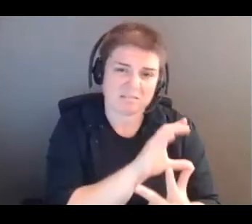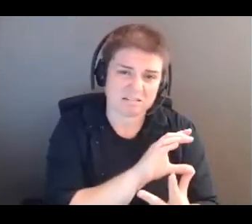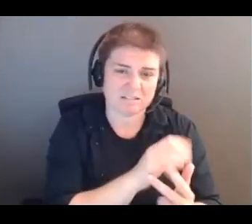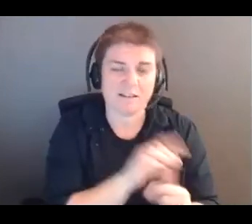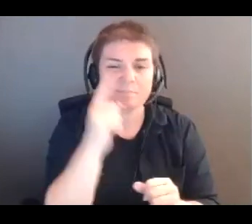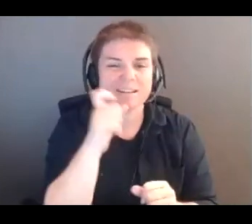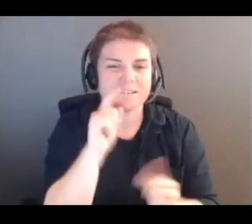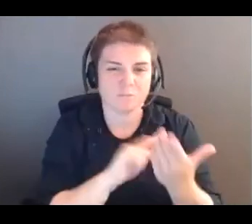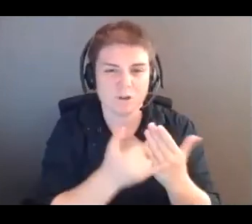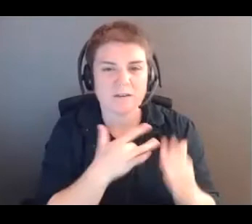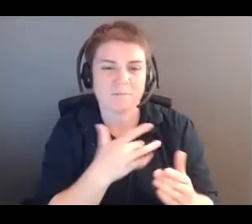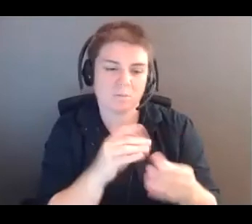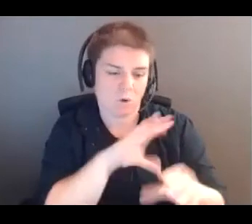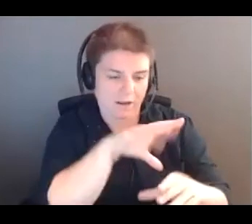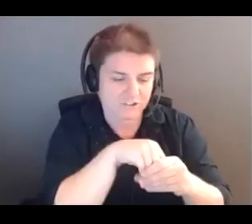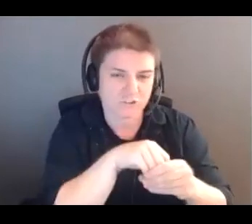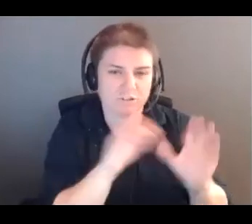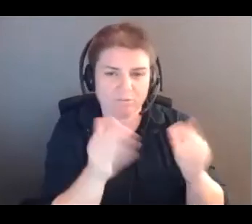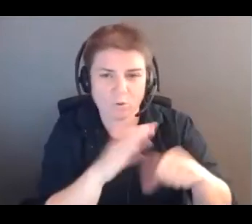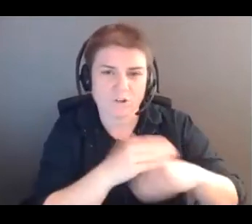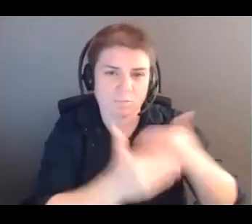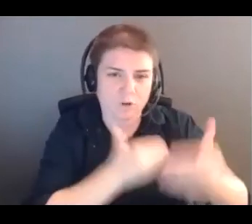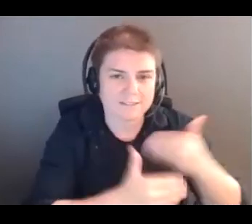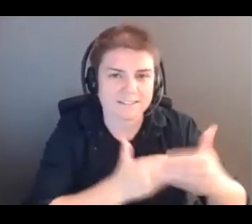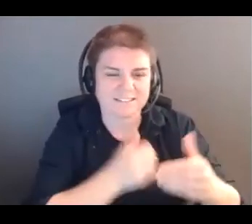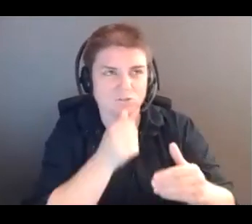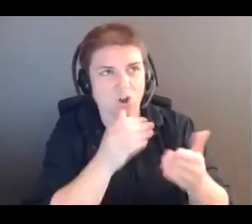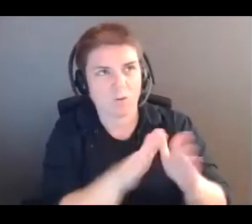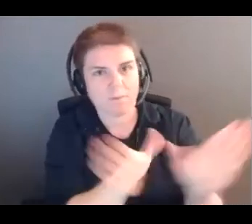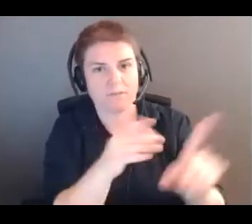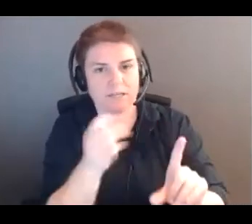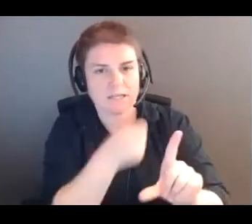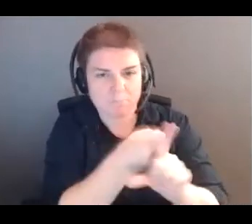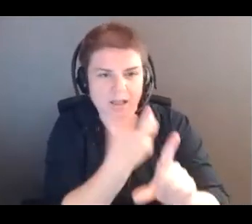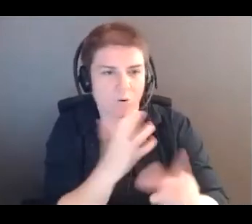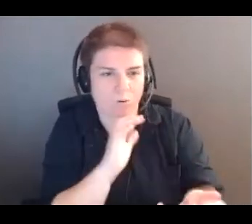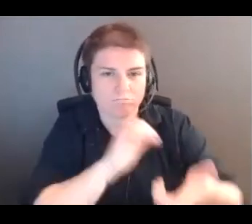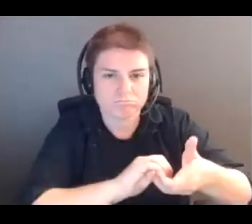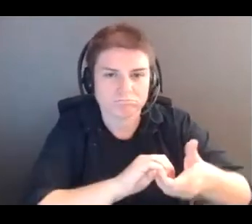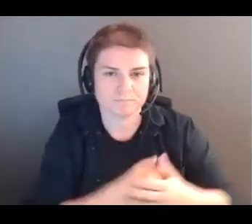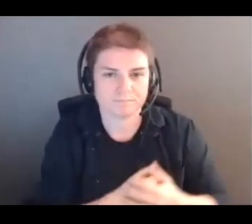more internally focused on process and less so on public impact or engagement. In the